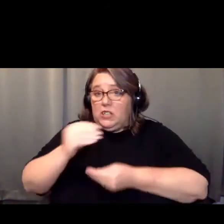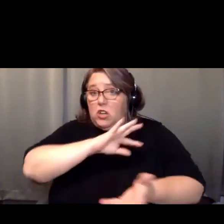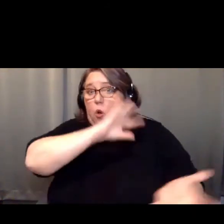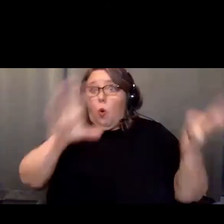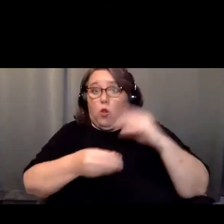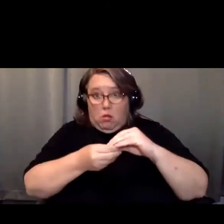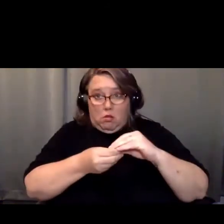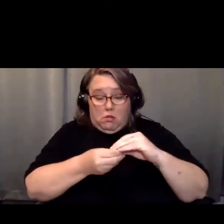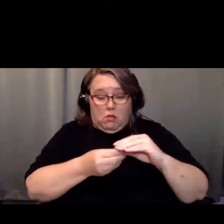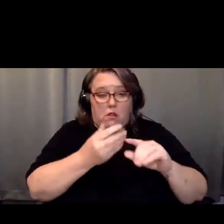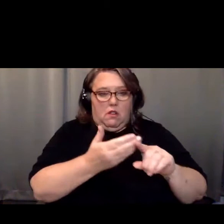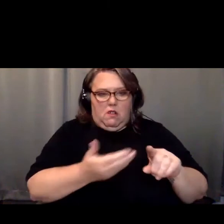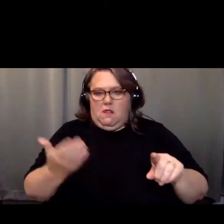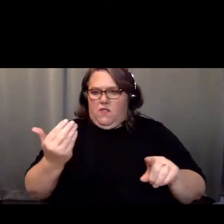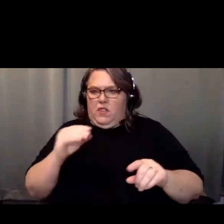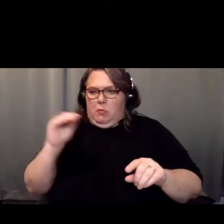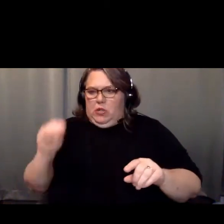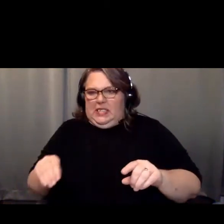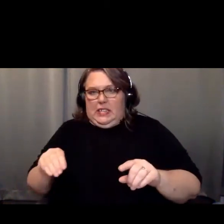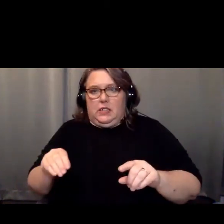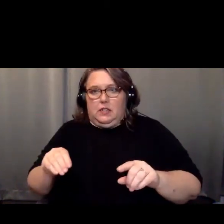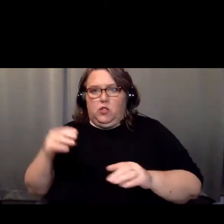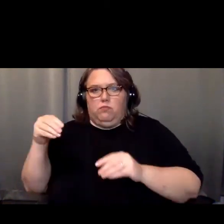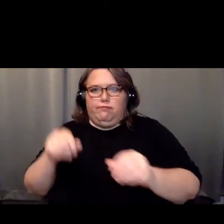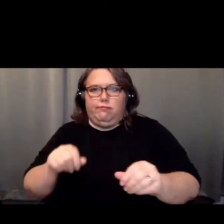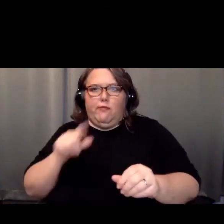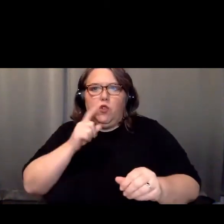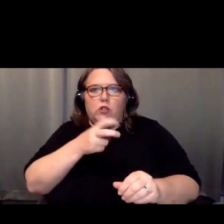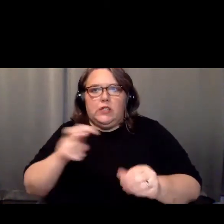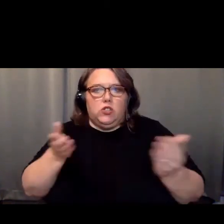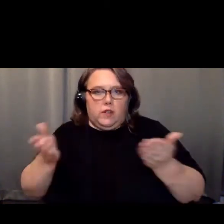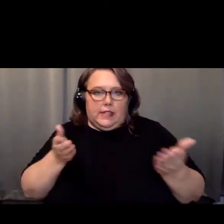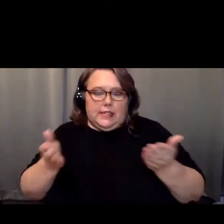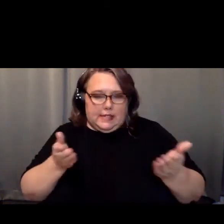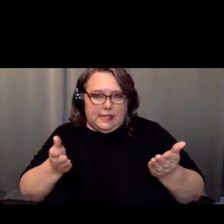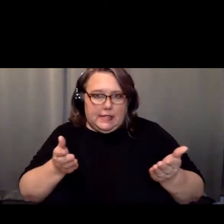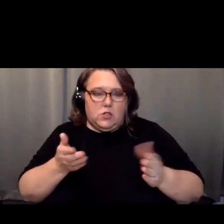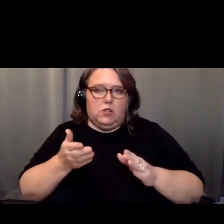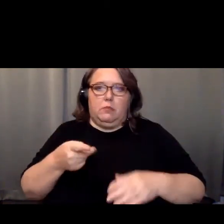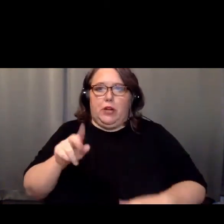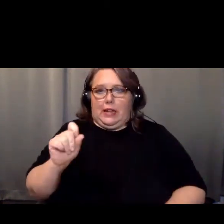for these type of services, for transition services and preemployment services.